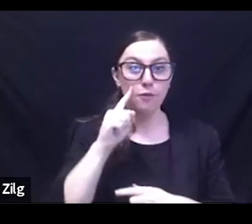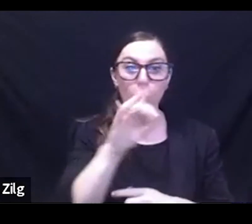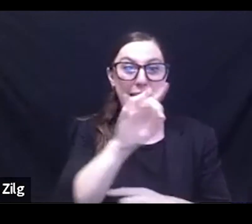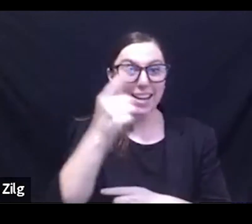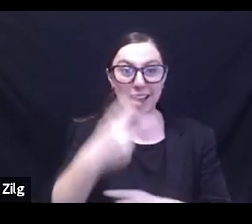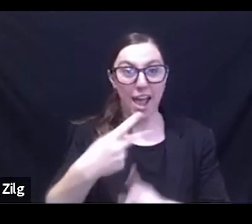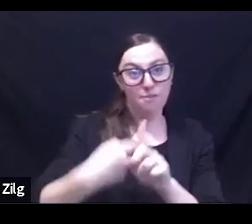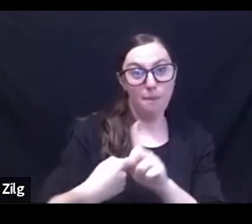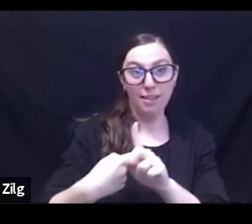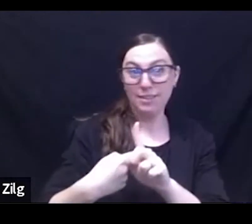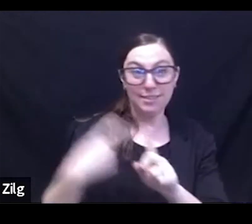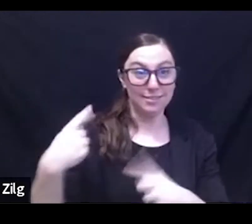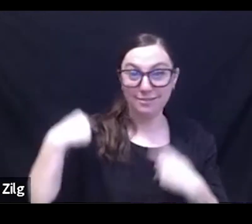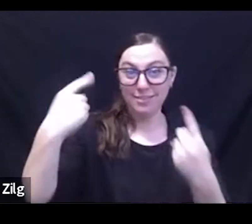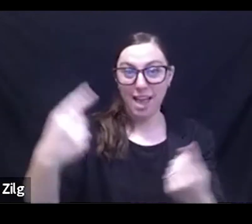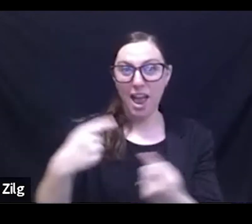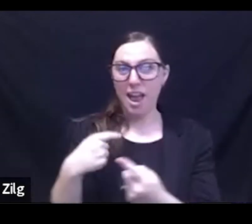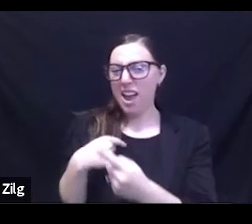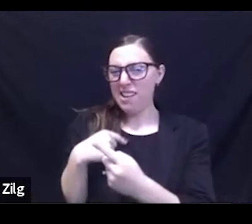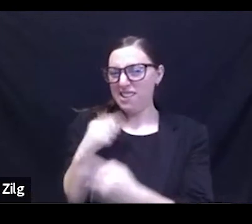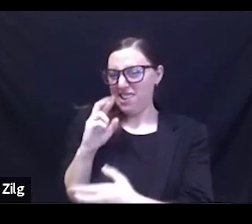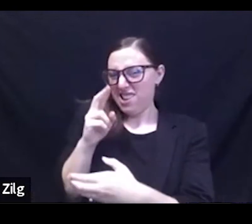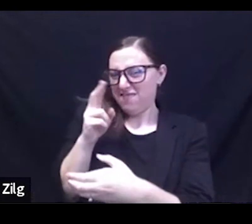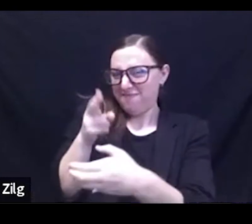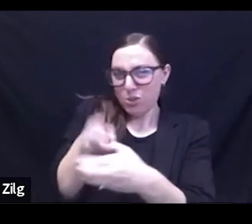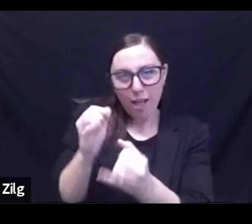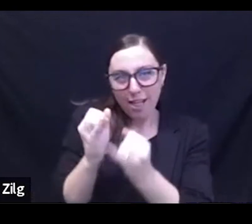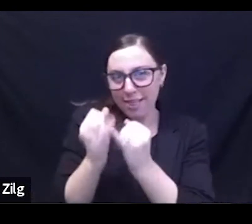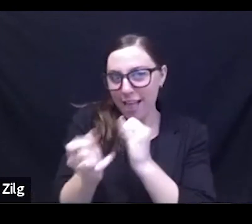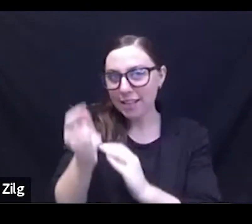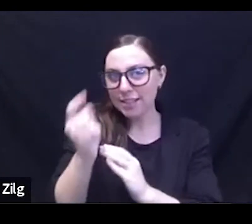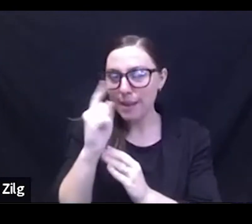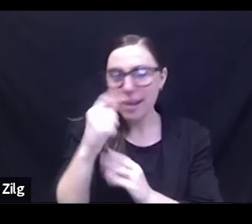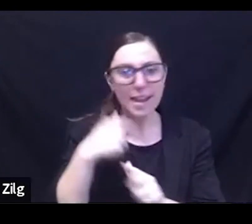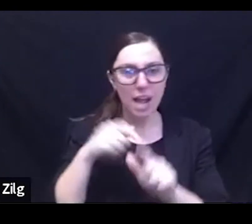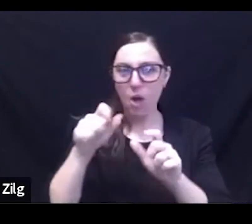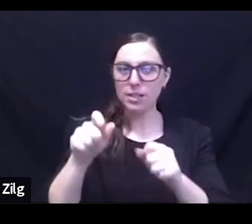so I came in at the very end and was able to just keep my foot down with the legal